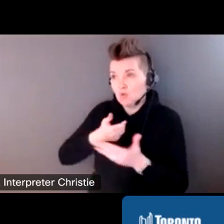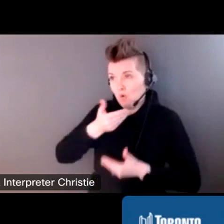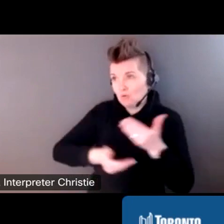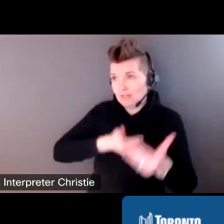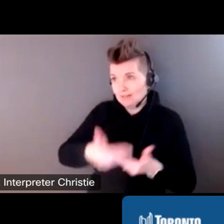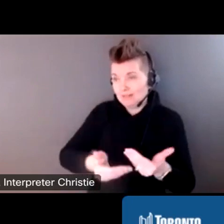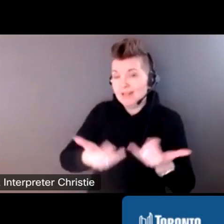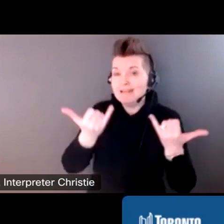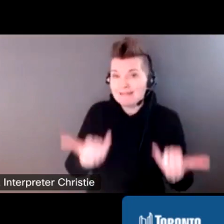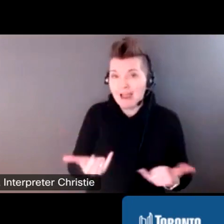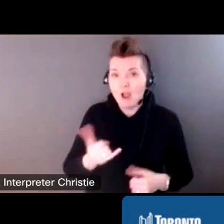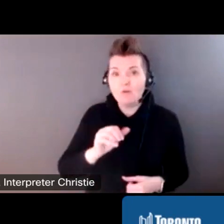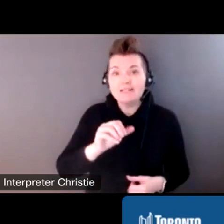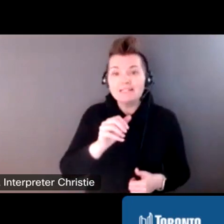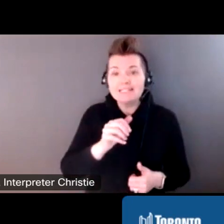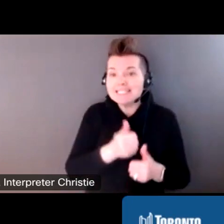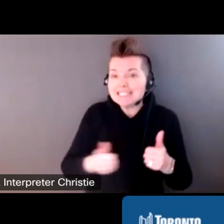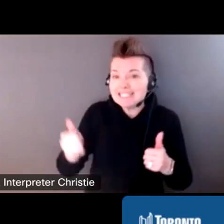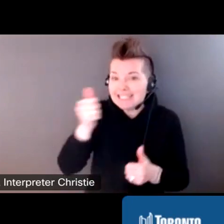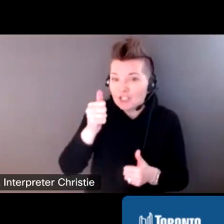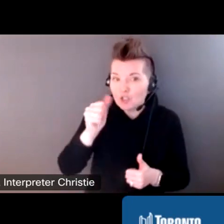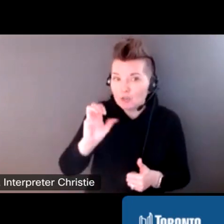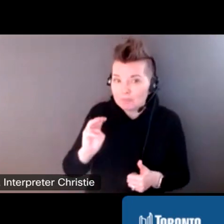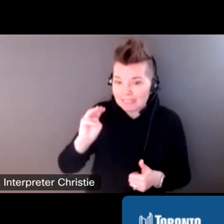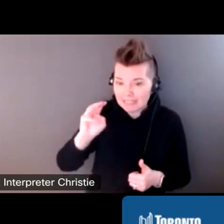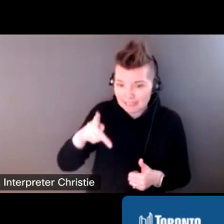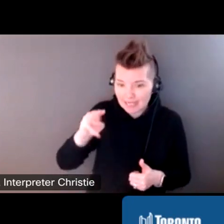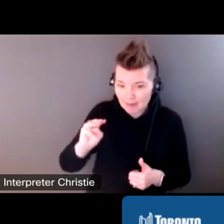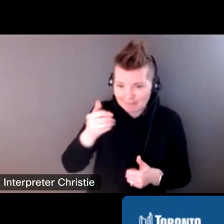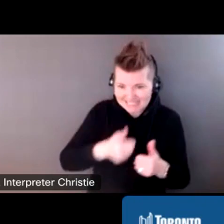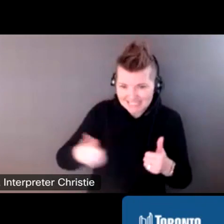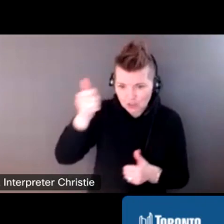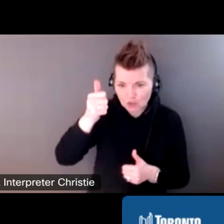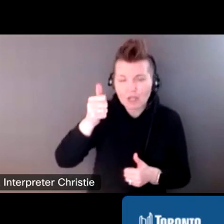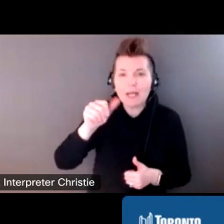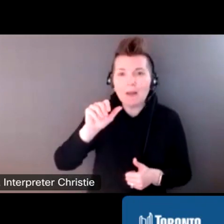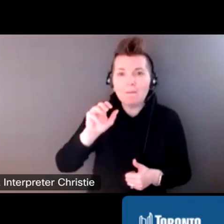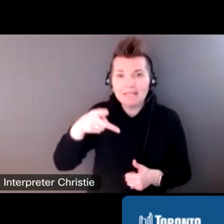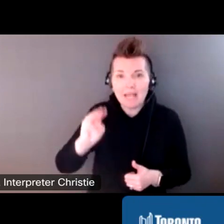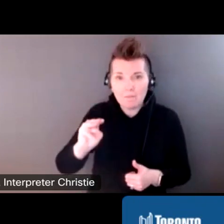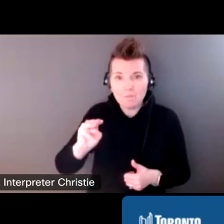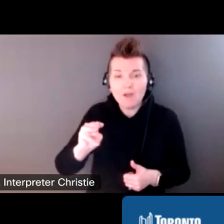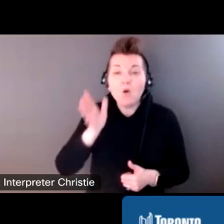PM working specifically within each ward and having regular meetings with the Councillor